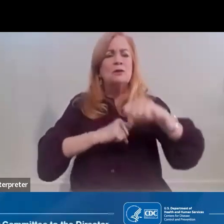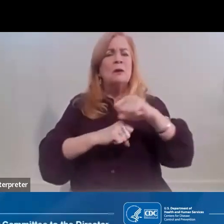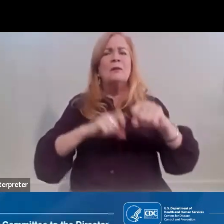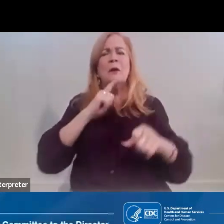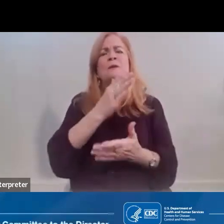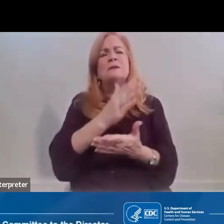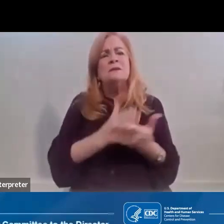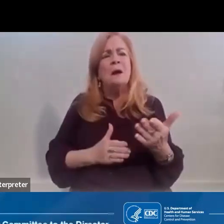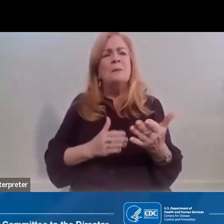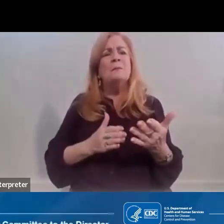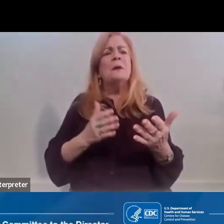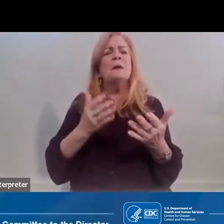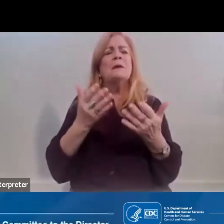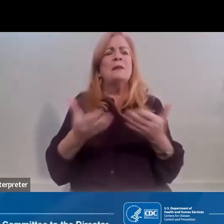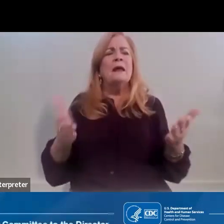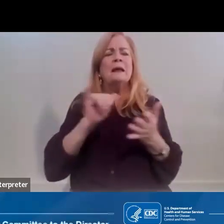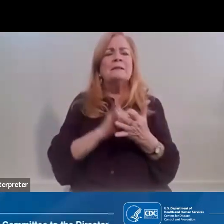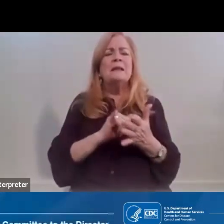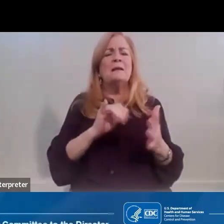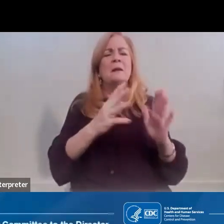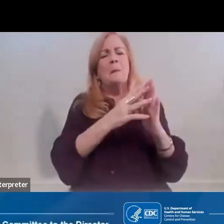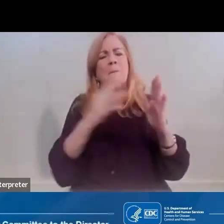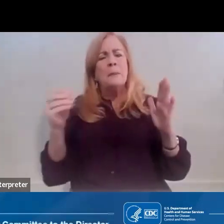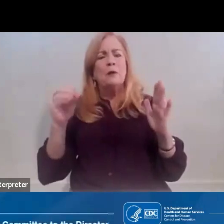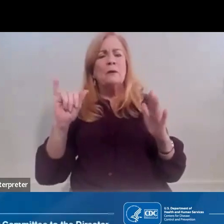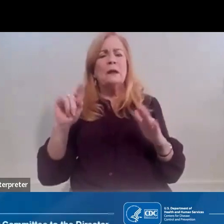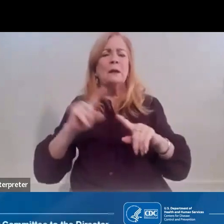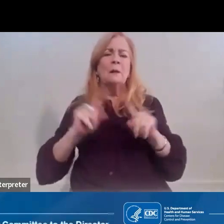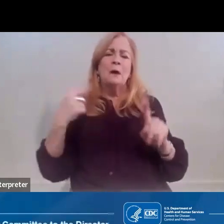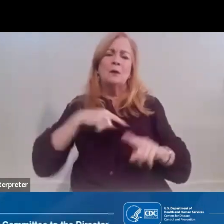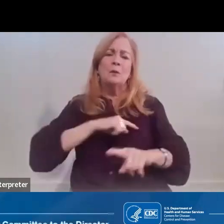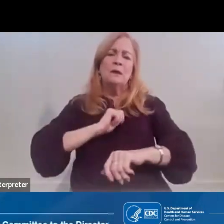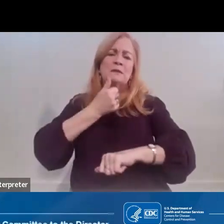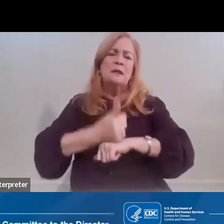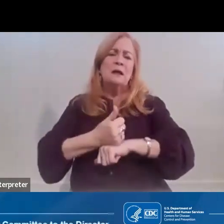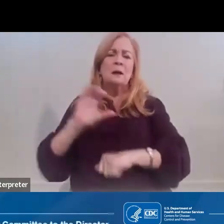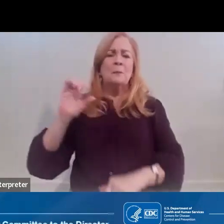Like, we ended up setting up, you know, a channel for our comms folks, right?